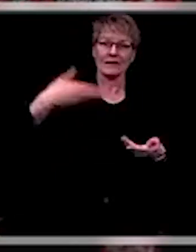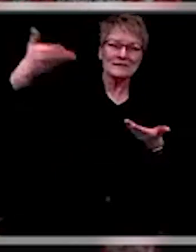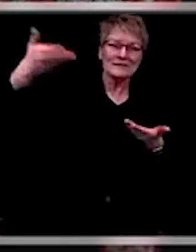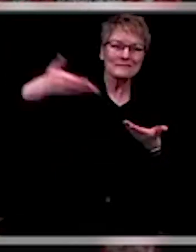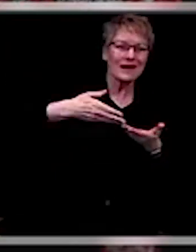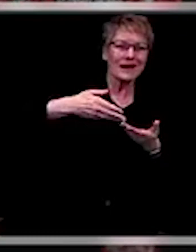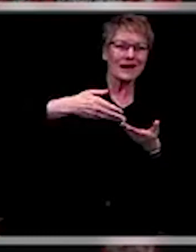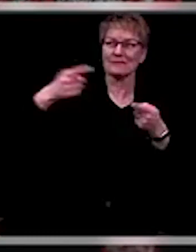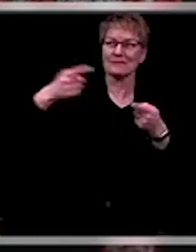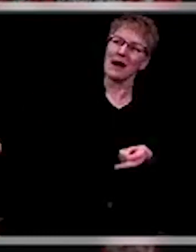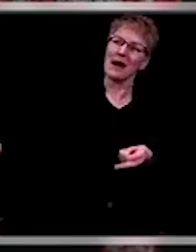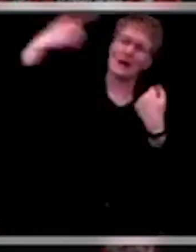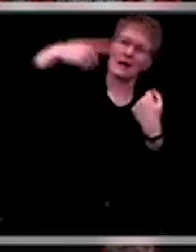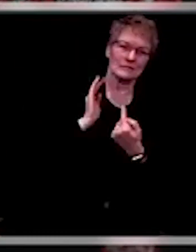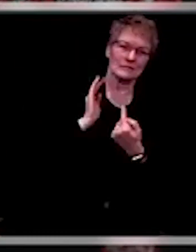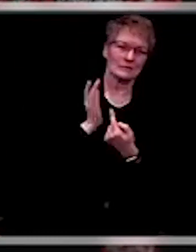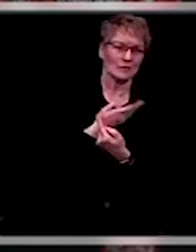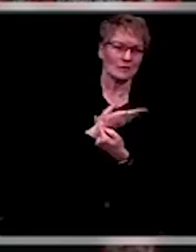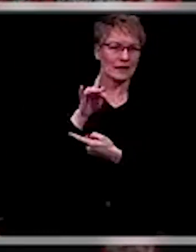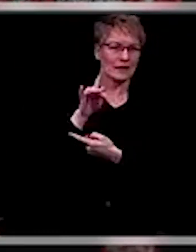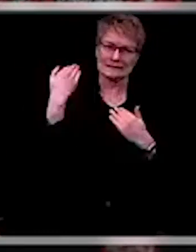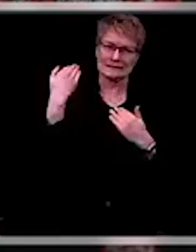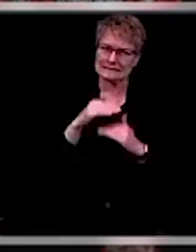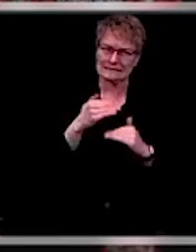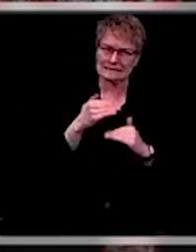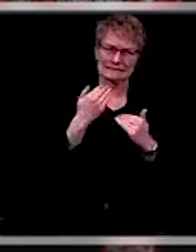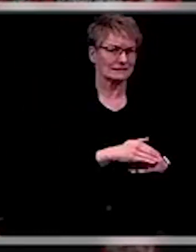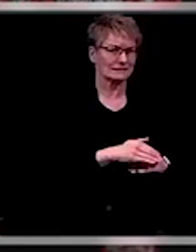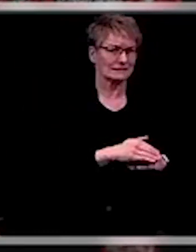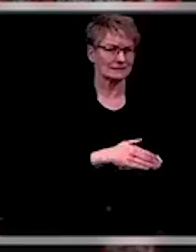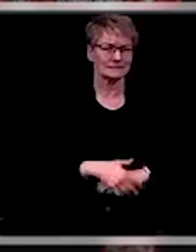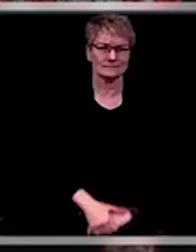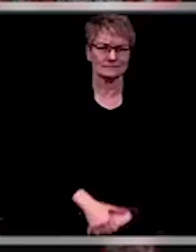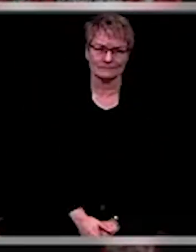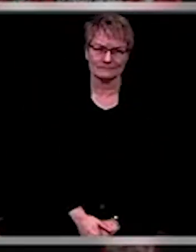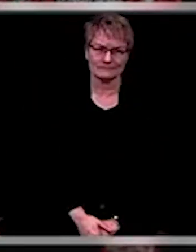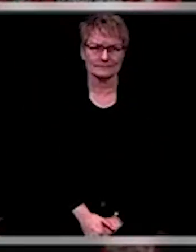and kind of limiting the number of those families that you're interacting with.